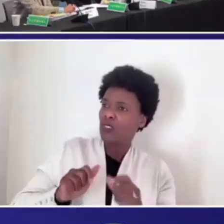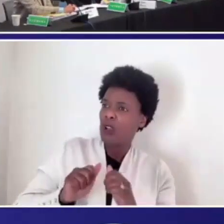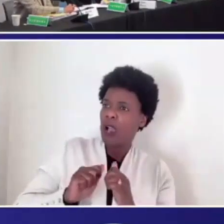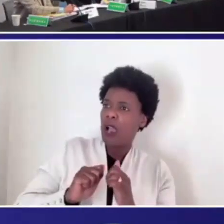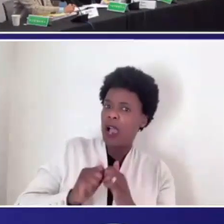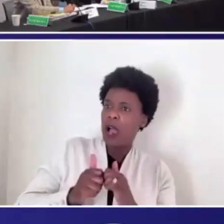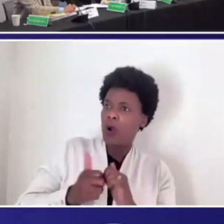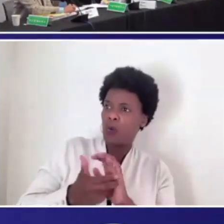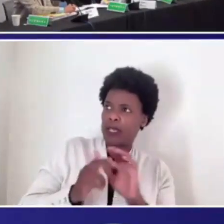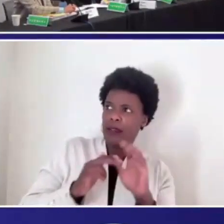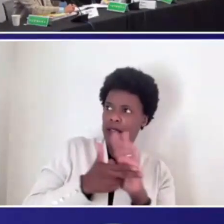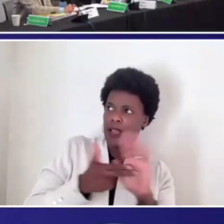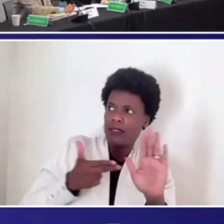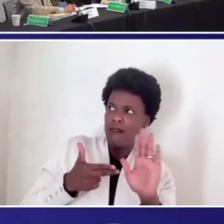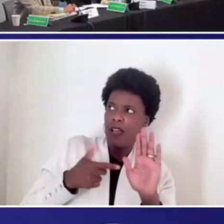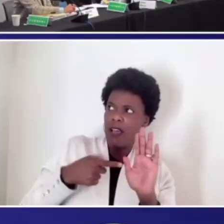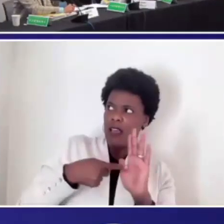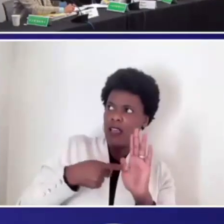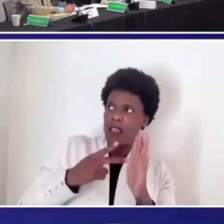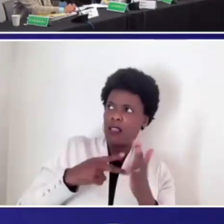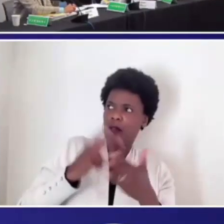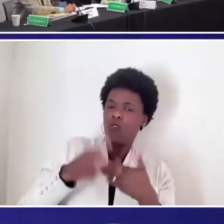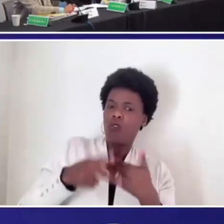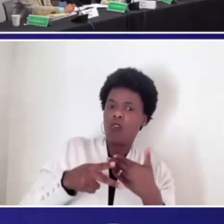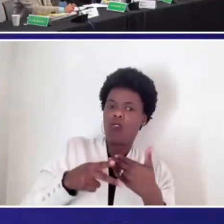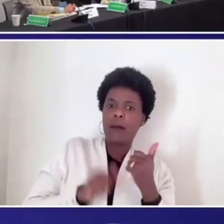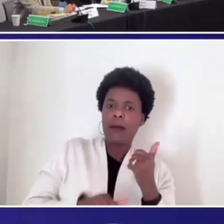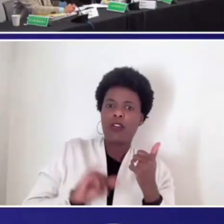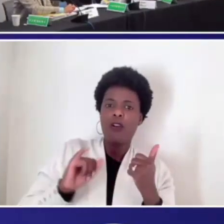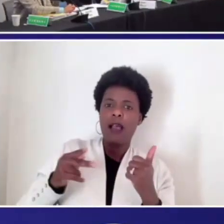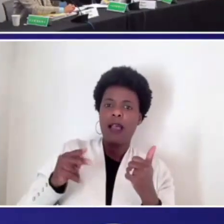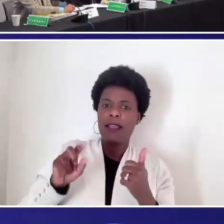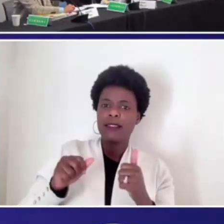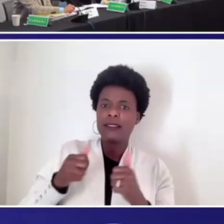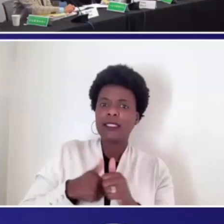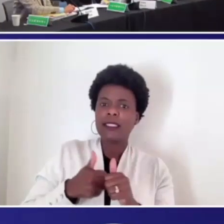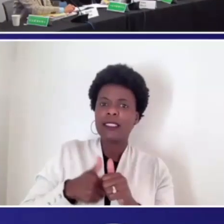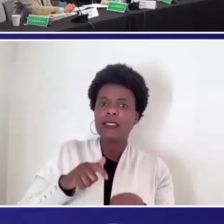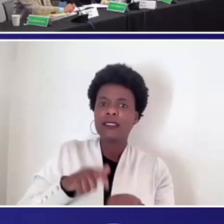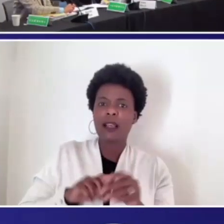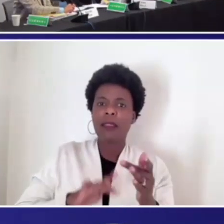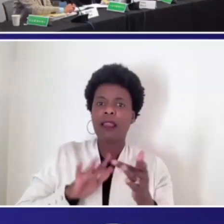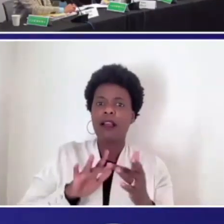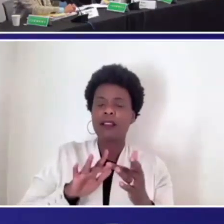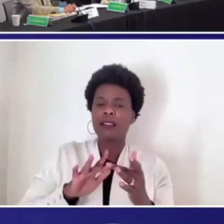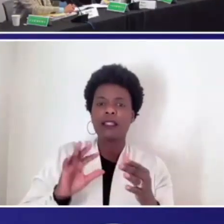classify their program under IPEDS. And every time they contacted the Department, they said, we will get back to